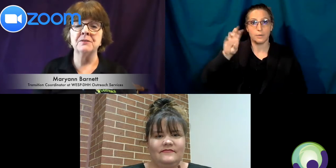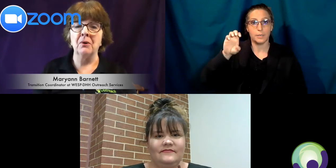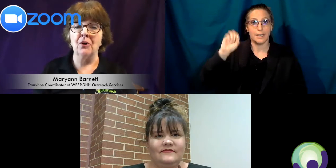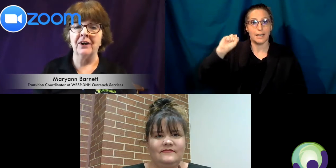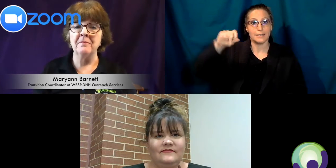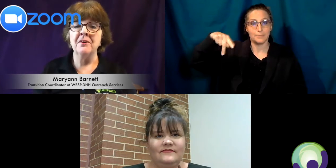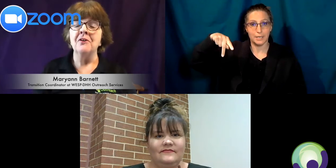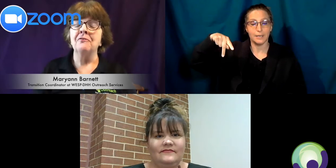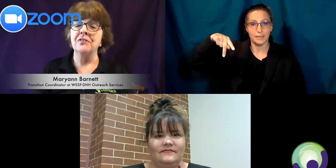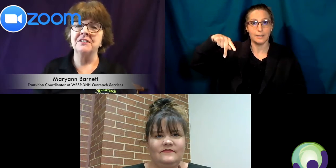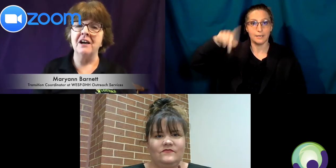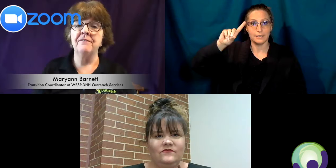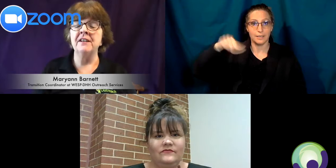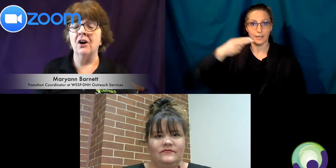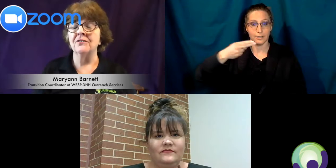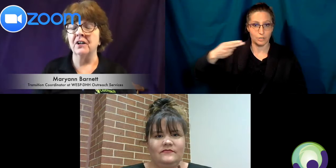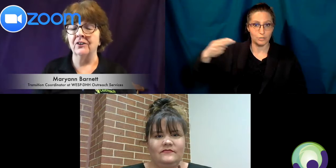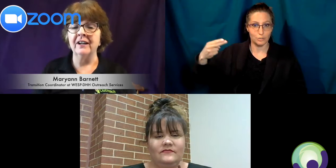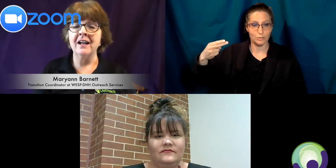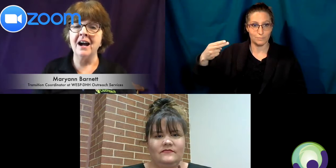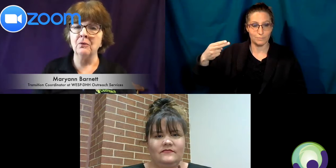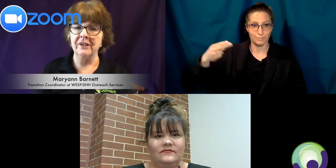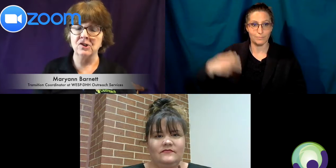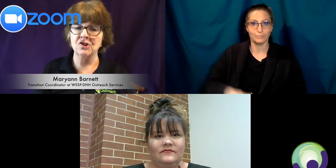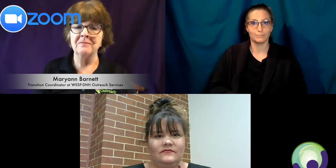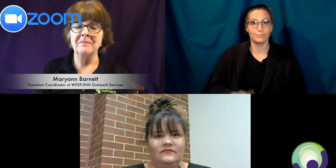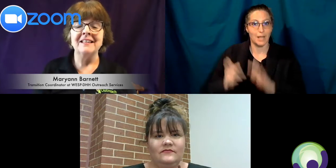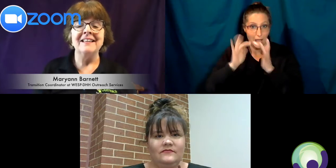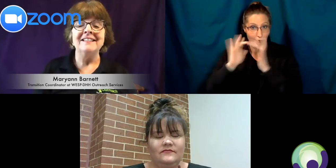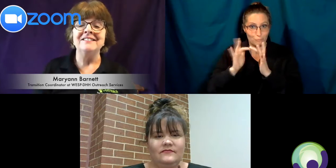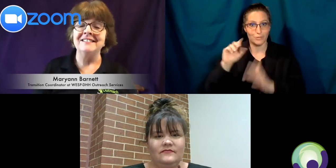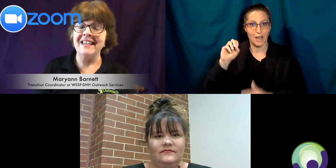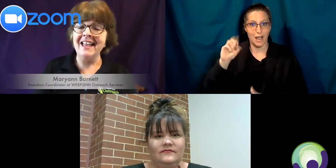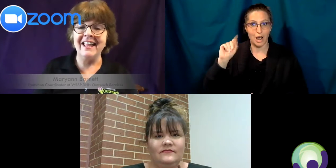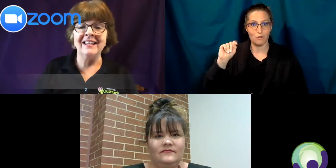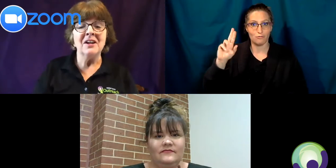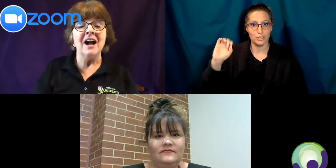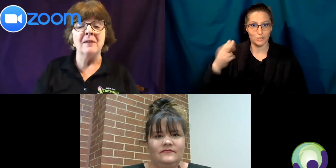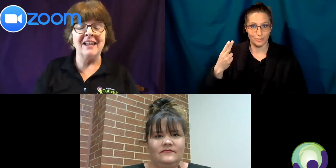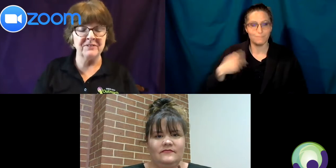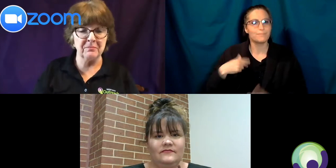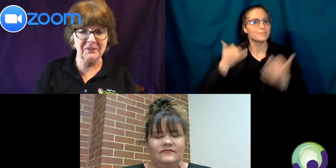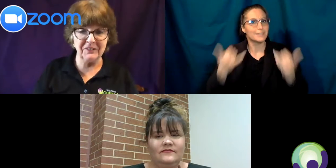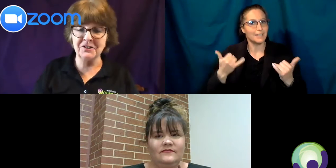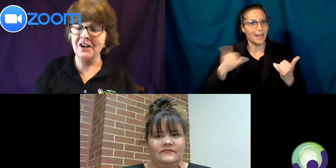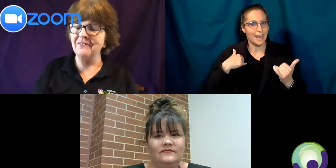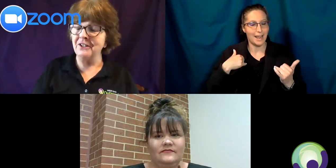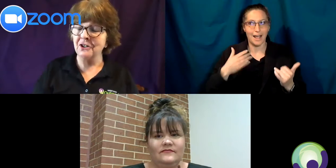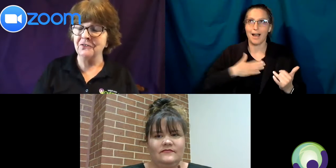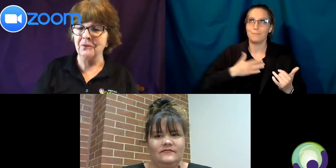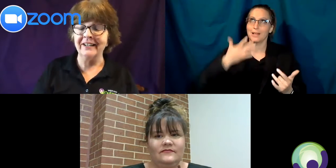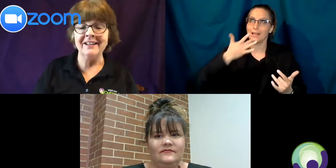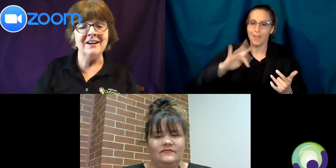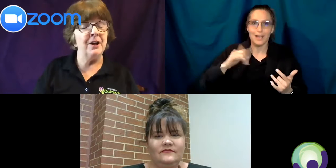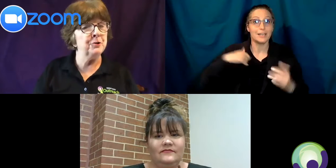Program for the Deaf and Hard of hearing Outreach. Today I have the privilege of interviewing a new